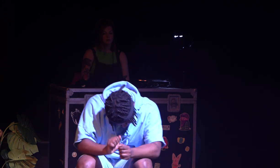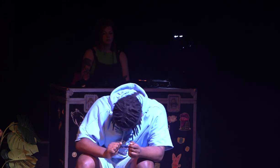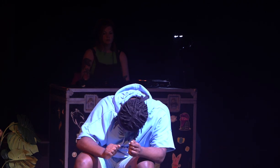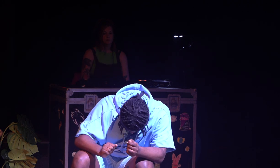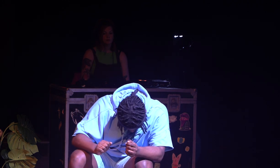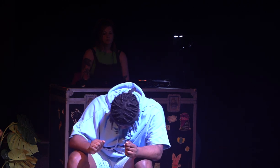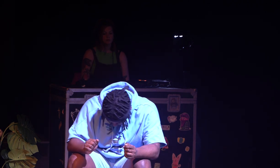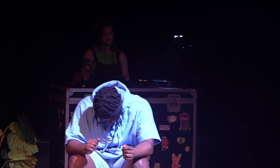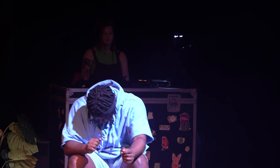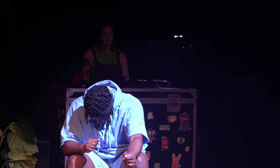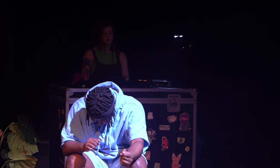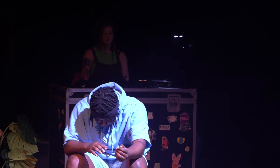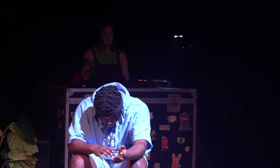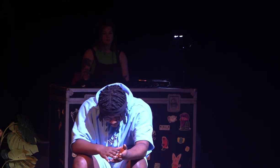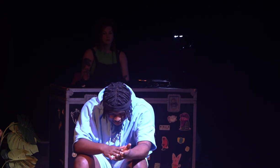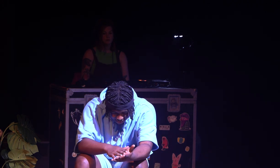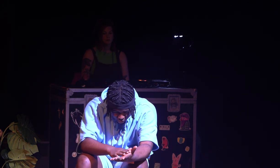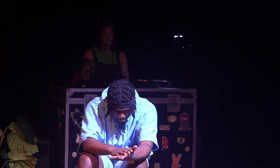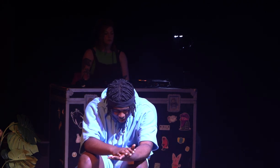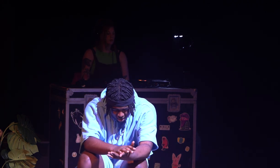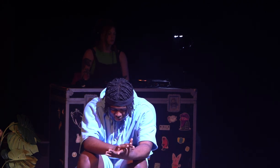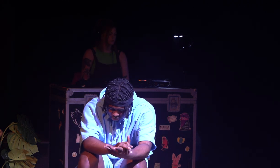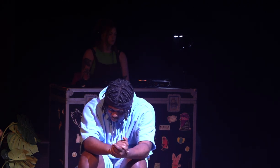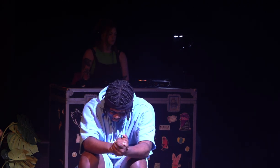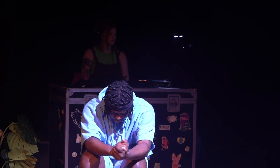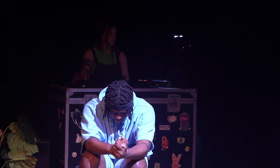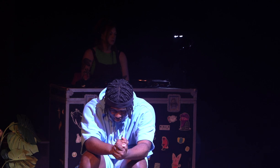She slips her hands into mine and squeezes it tight.